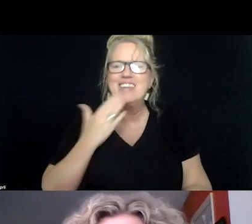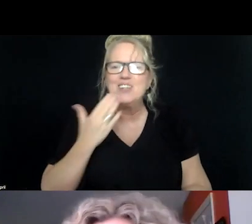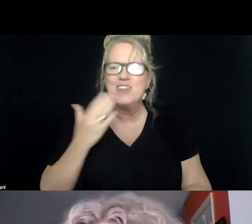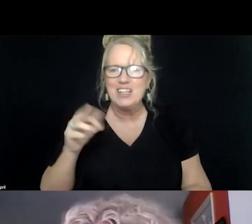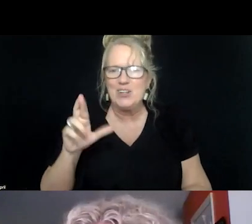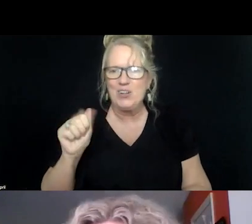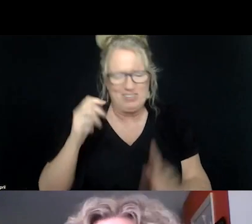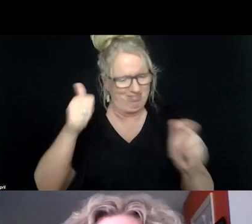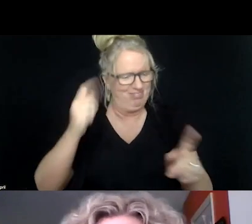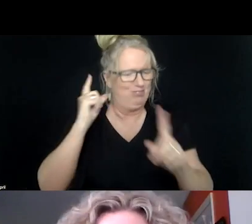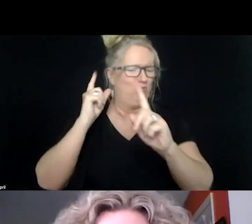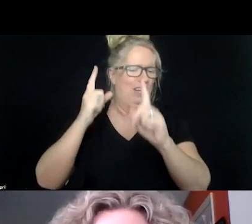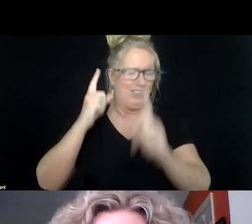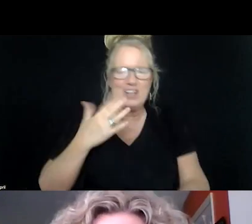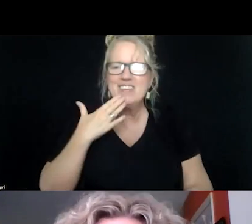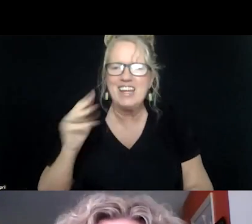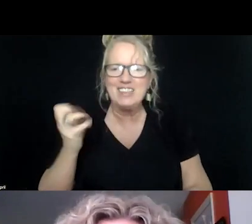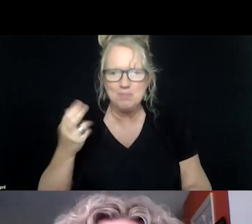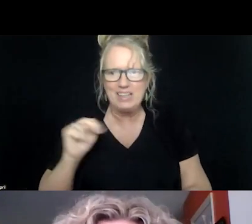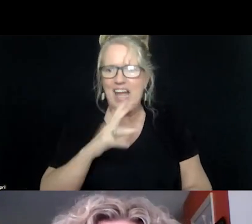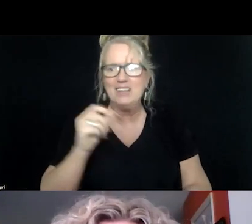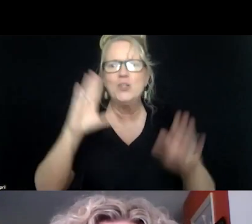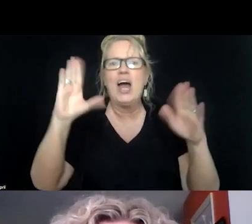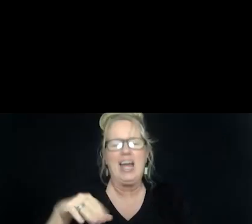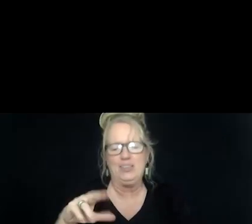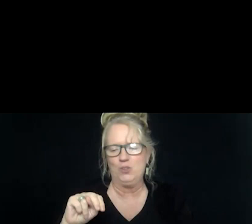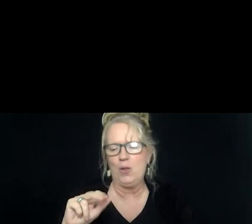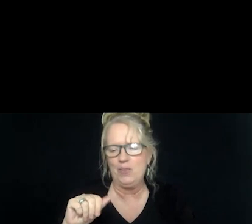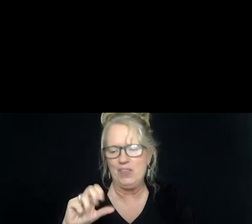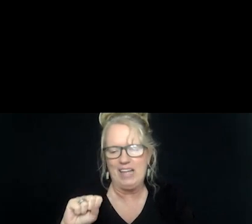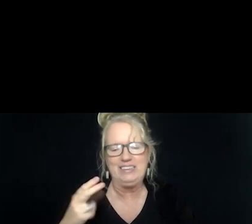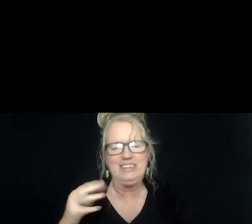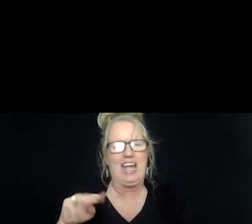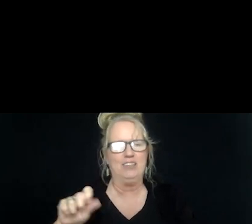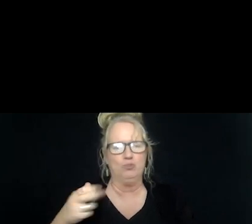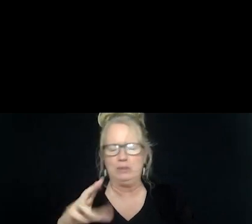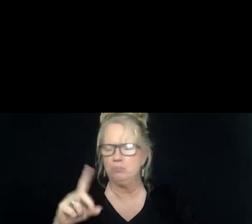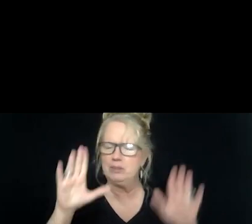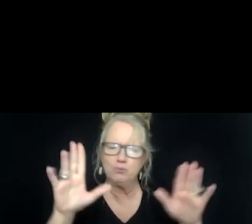RIGHT ON. I KNOW NASMHPD HAS BEEN A GOOD PARTNER IN THAT.